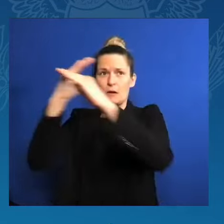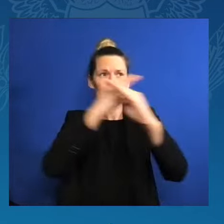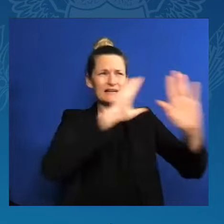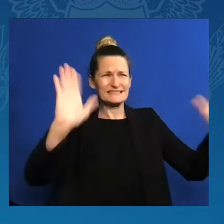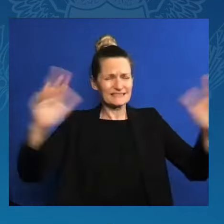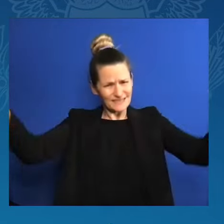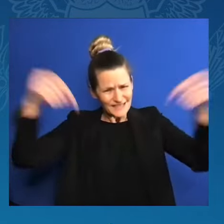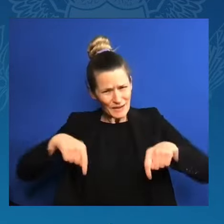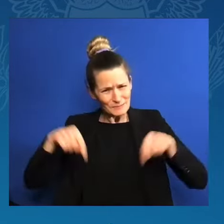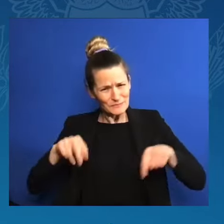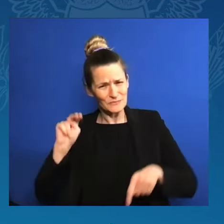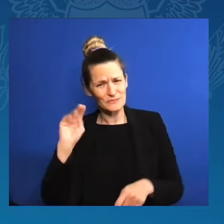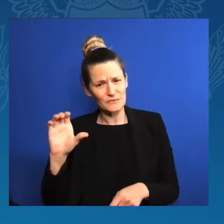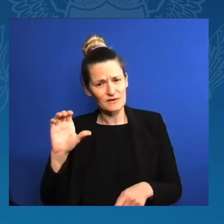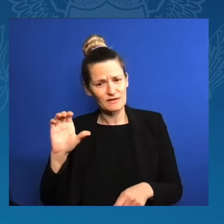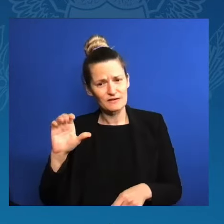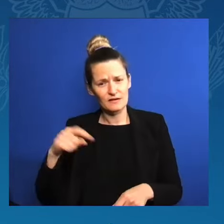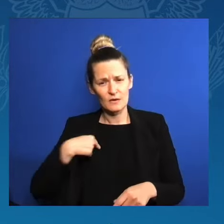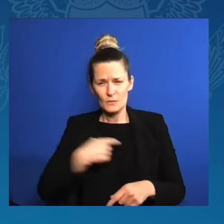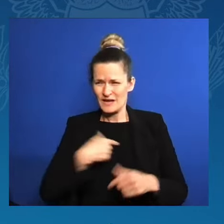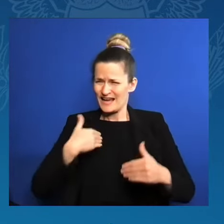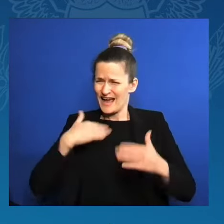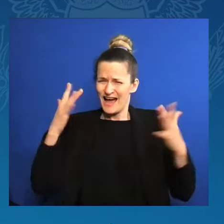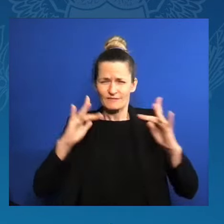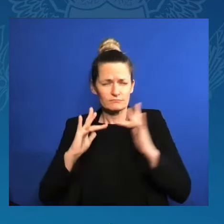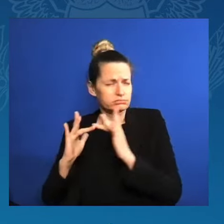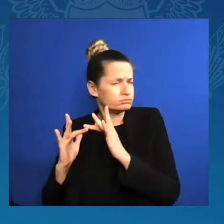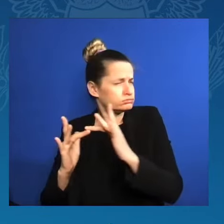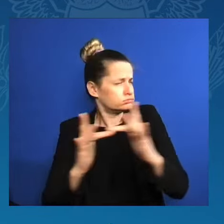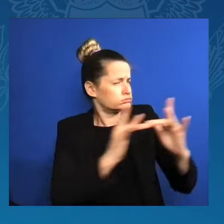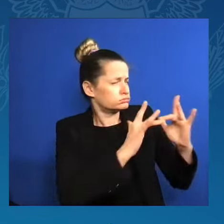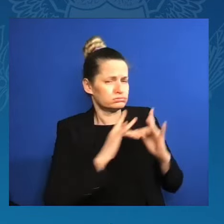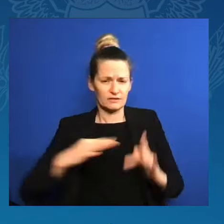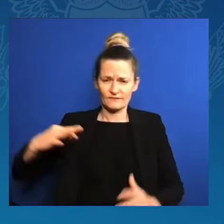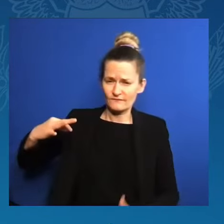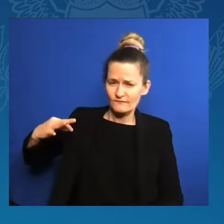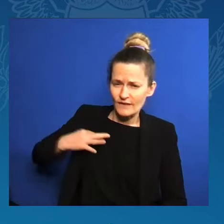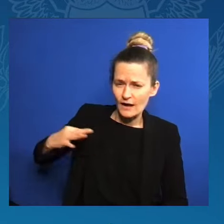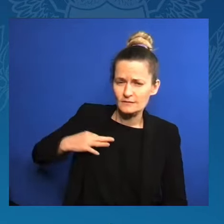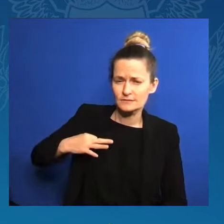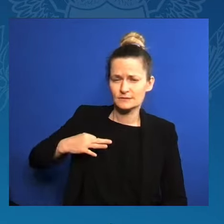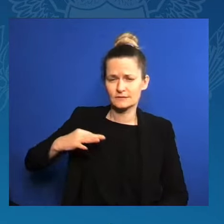from as far away as Florida and Alabama to spend multiple days here in North Carolina